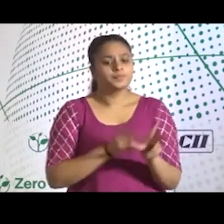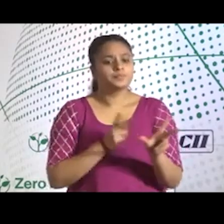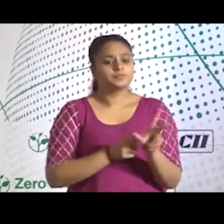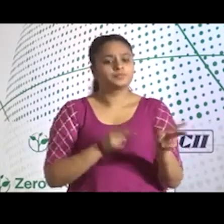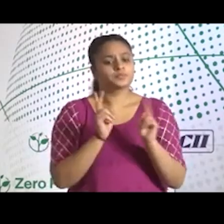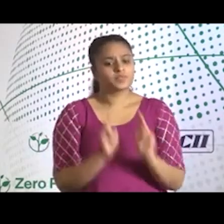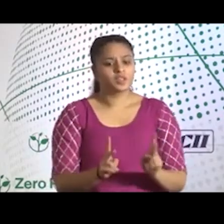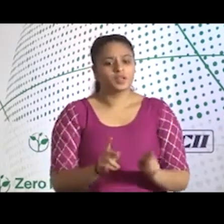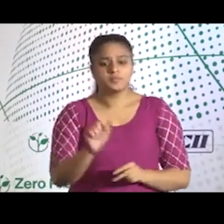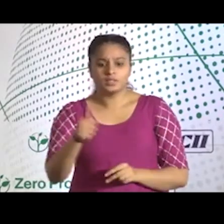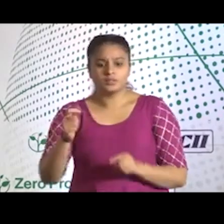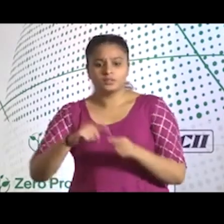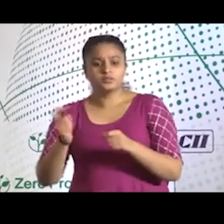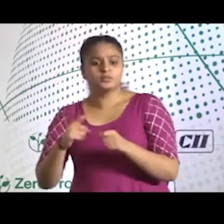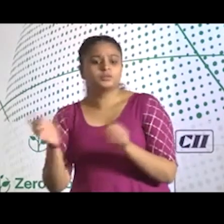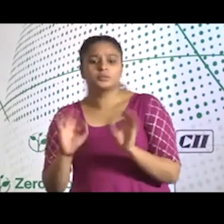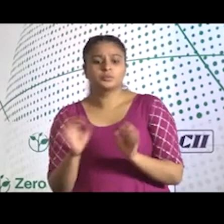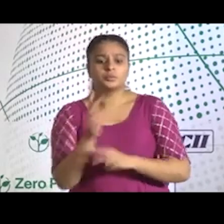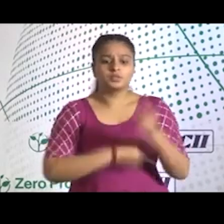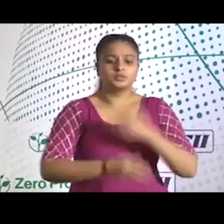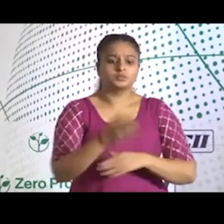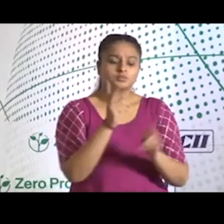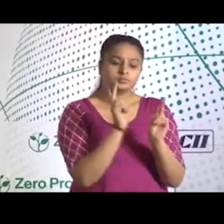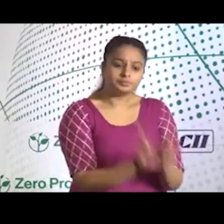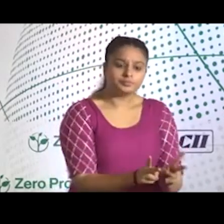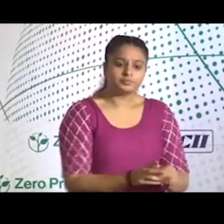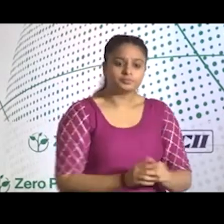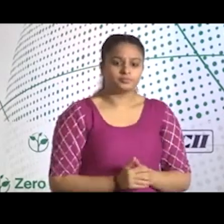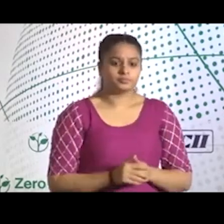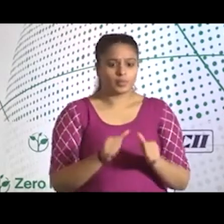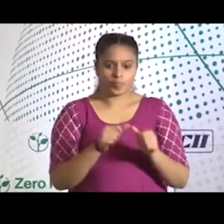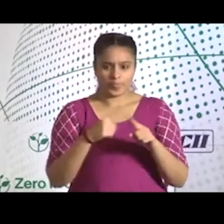What we have not only in the Access bank, but across the access